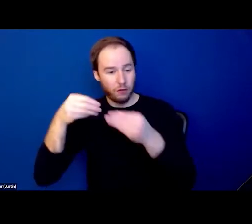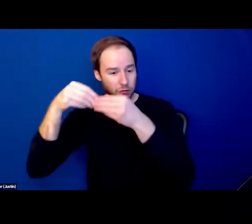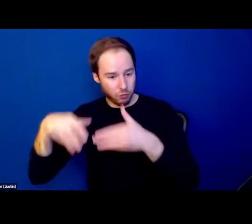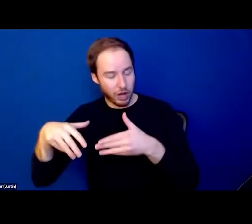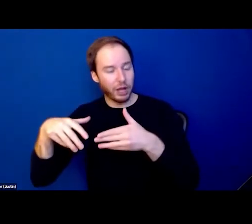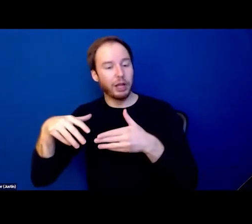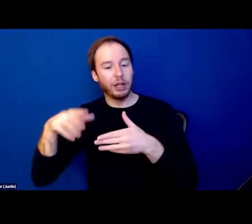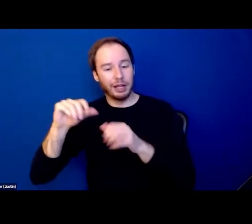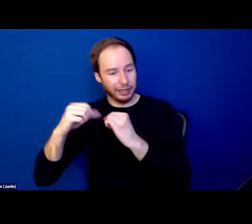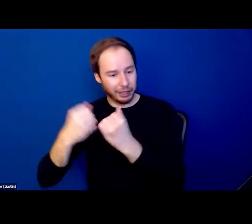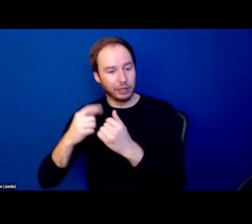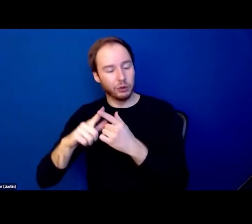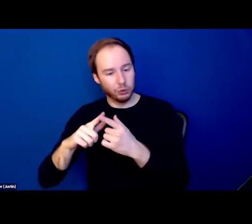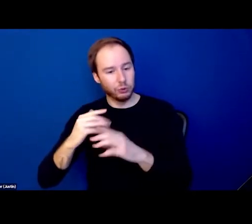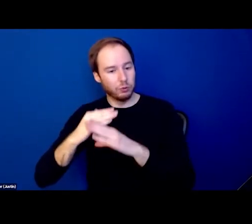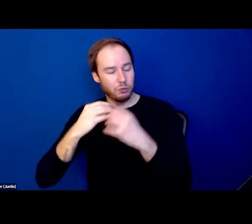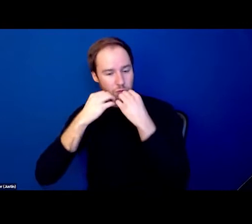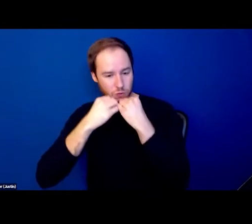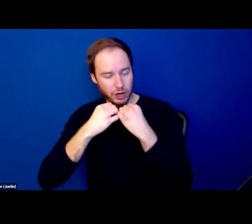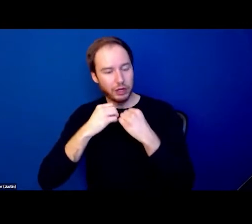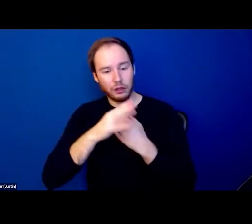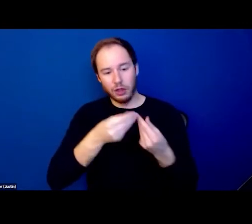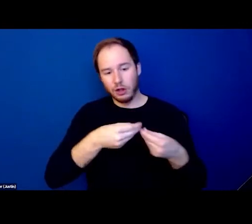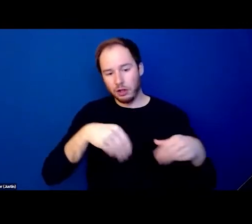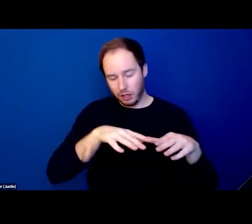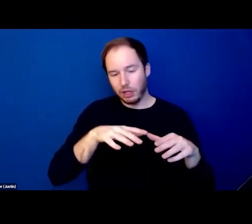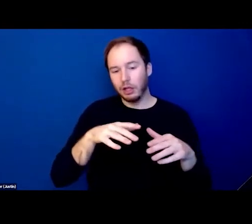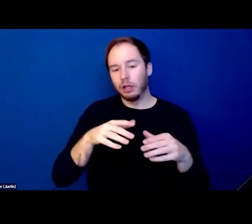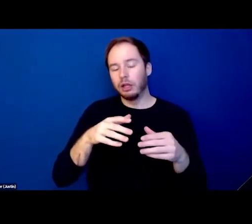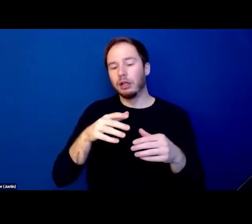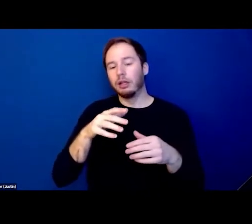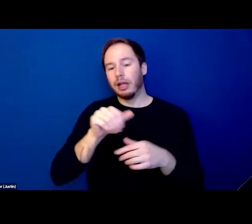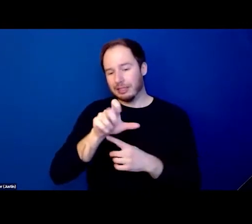to protect tribal self-governments, lands, assets, and resources in treaty rights.